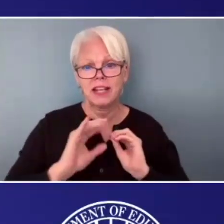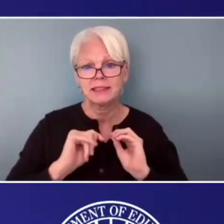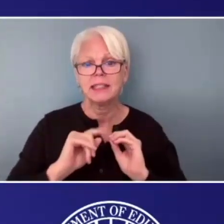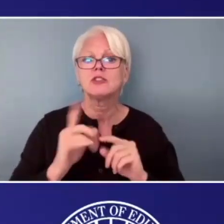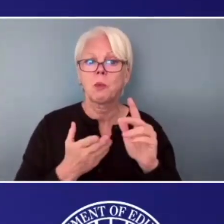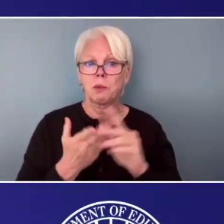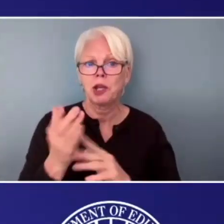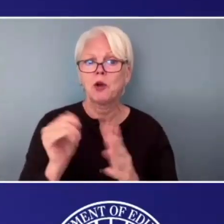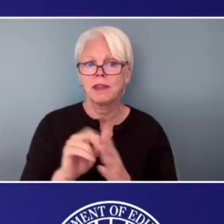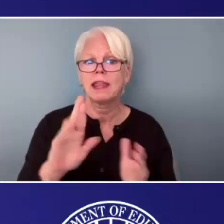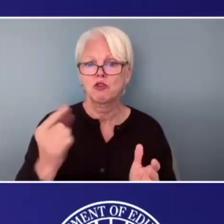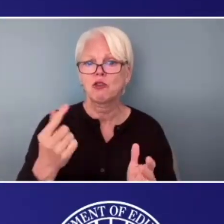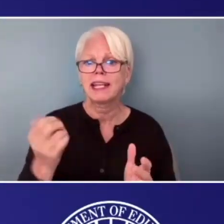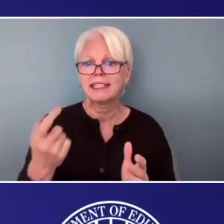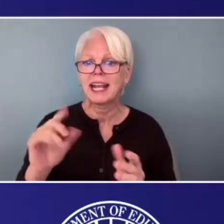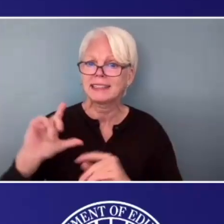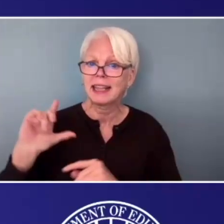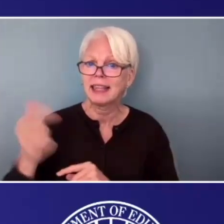later, you'll see that change in there.